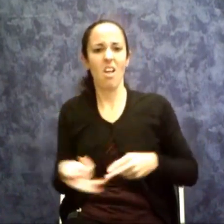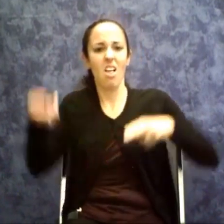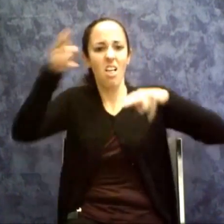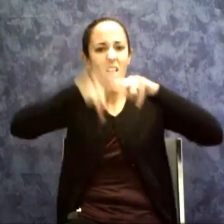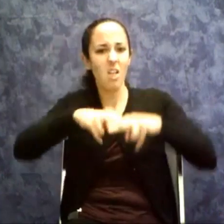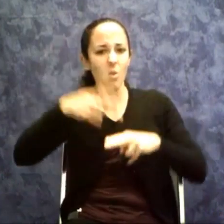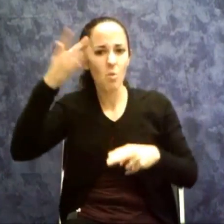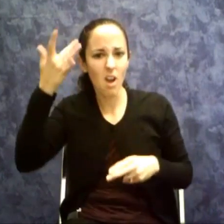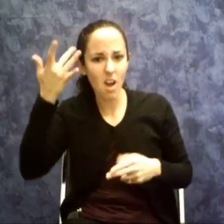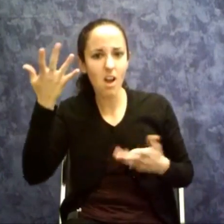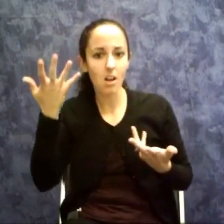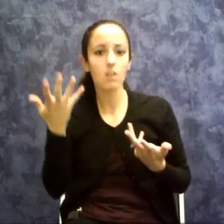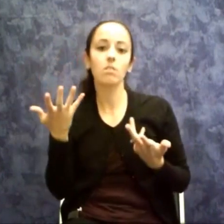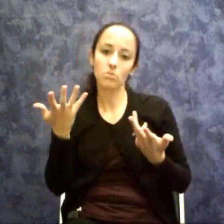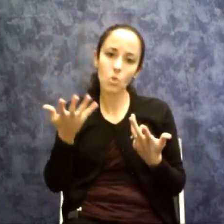... and you might wonder why.